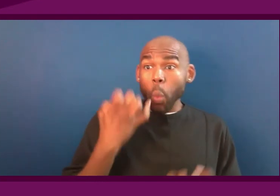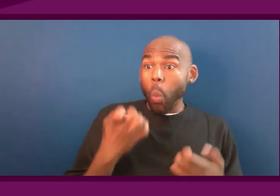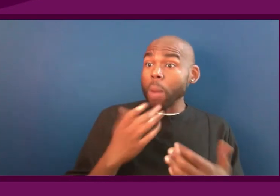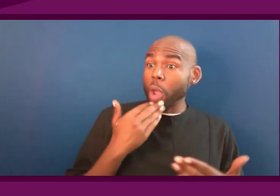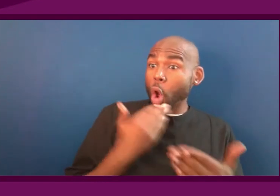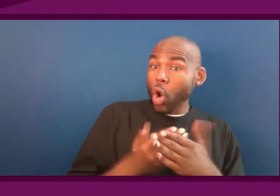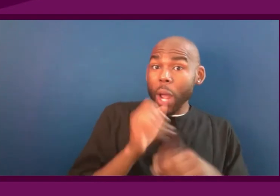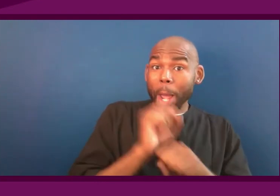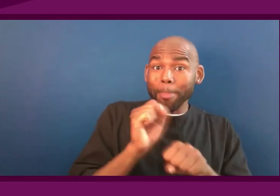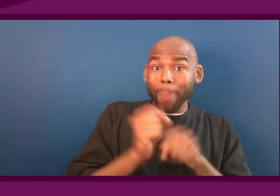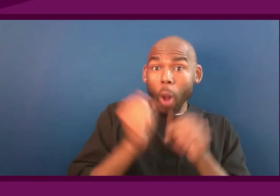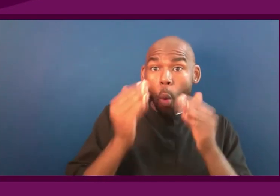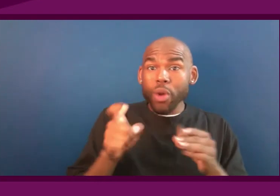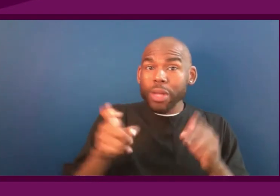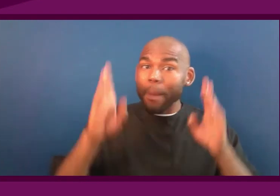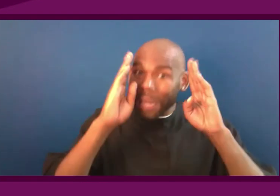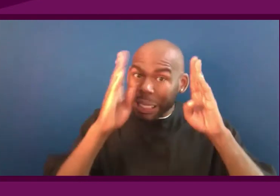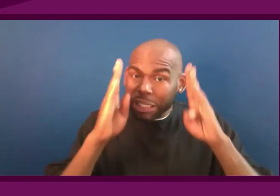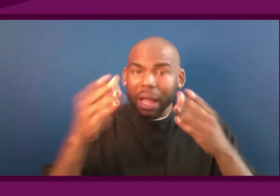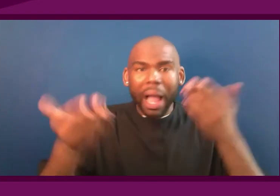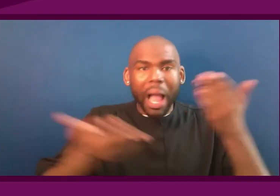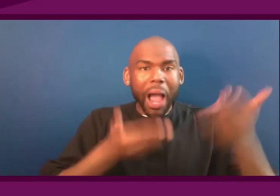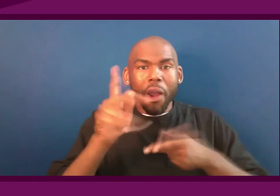Debra Ruh: And the younger people are not going to put